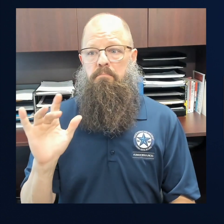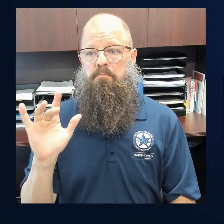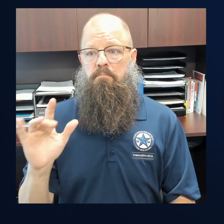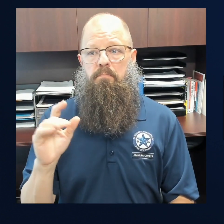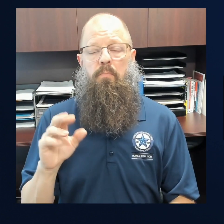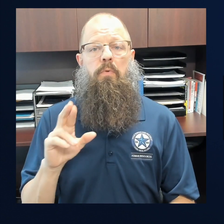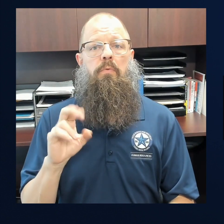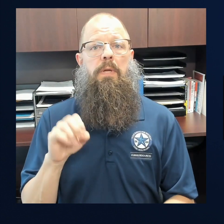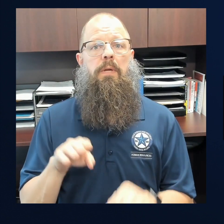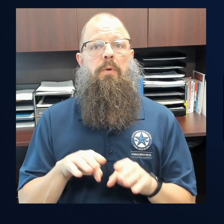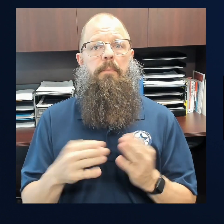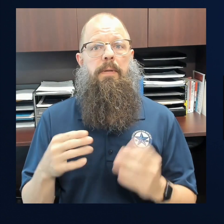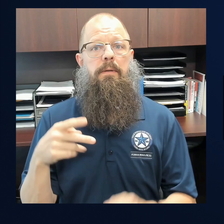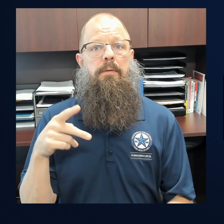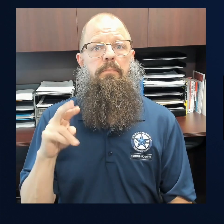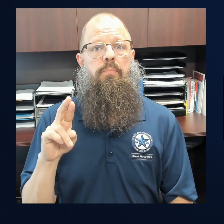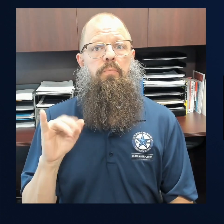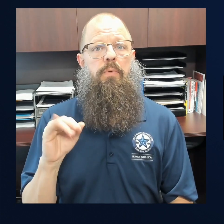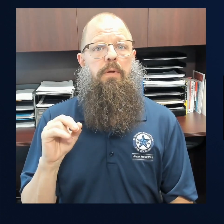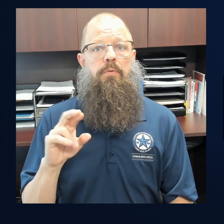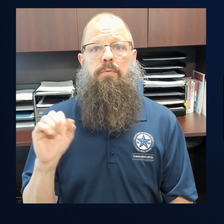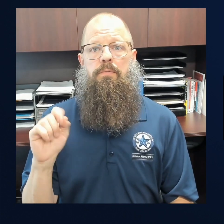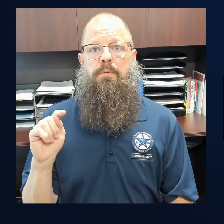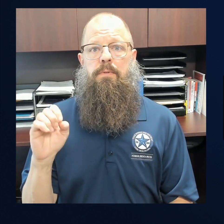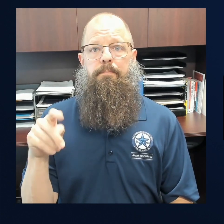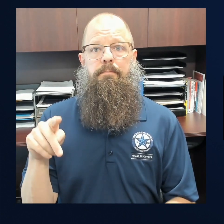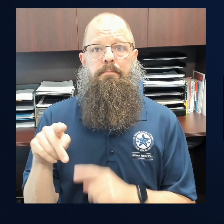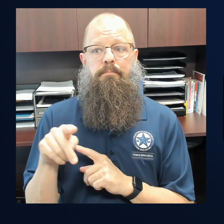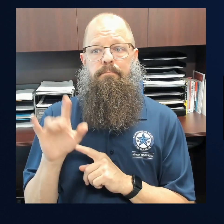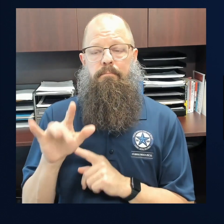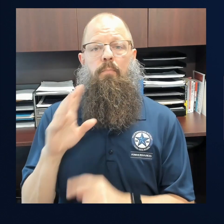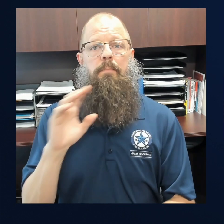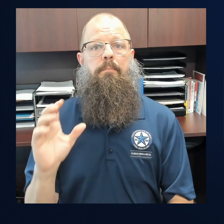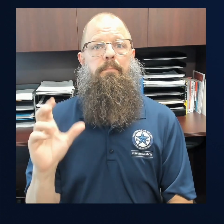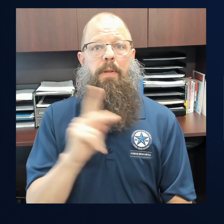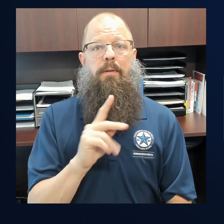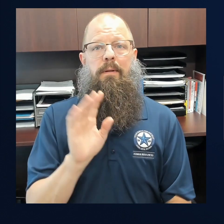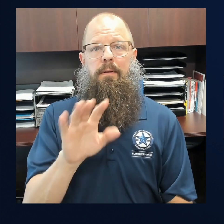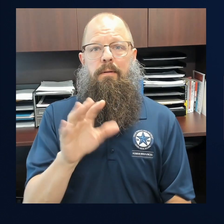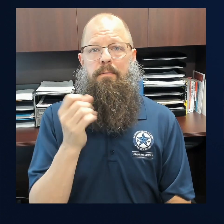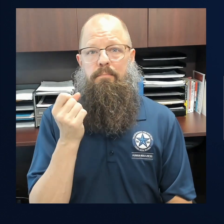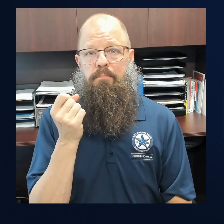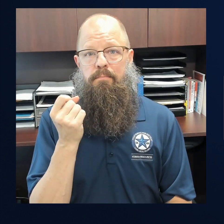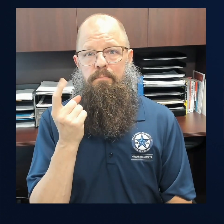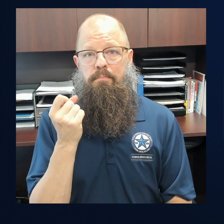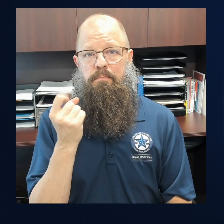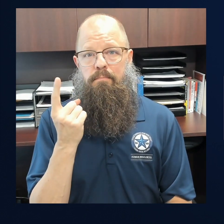again click on the three dots, you can click Reopen Prior Step, and then it will take you